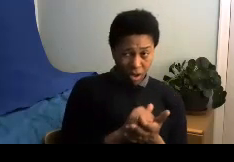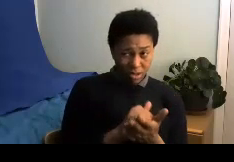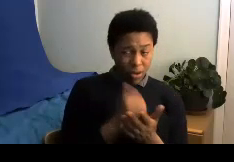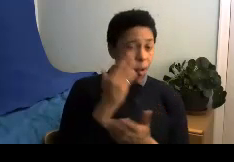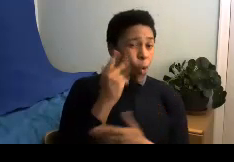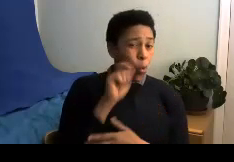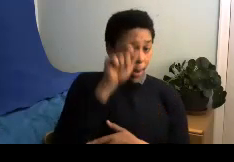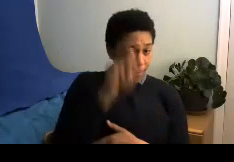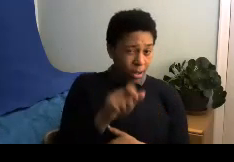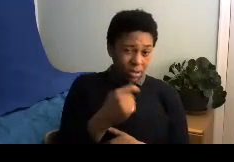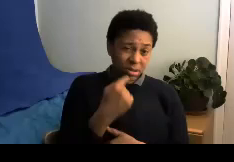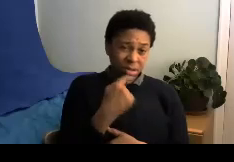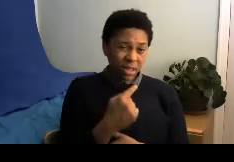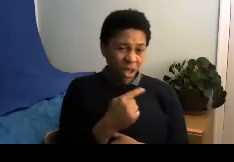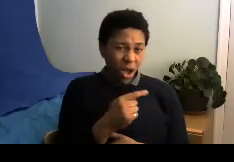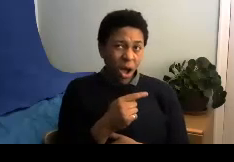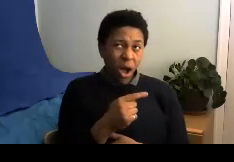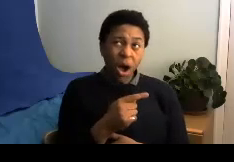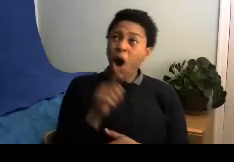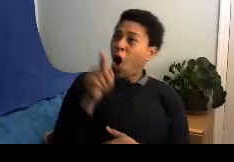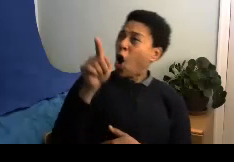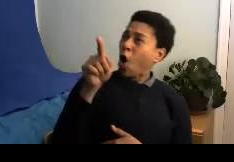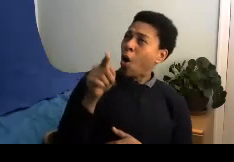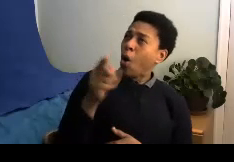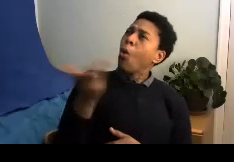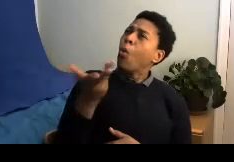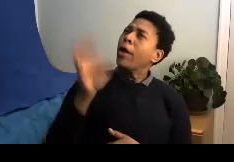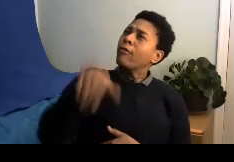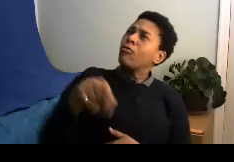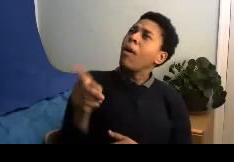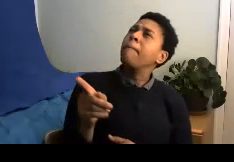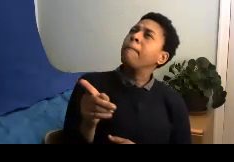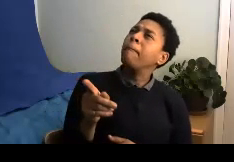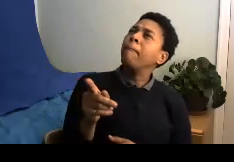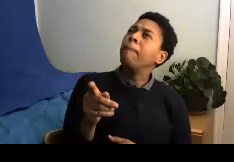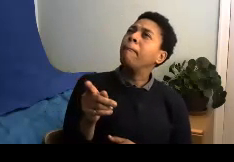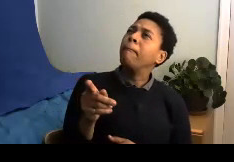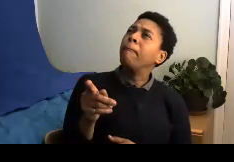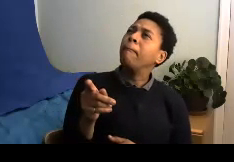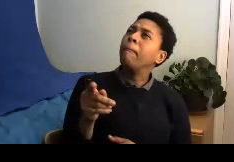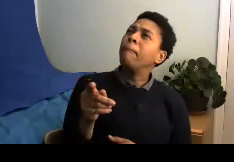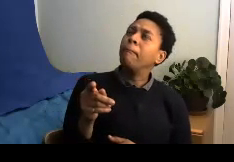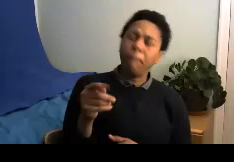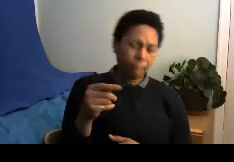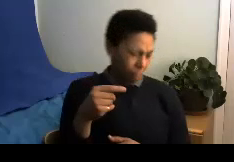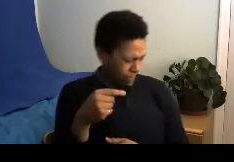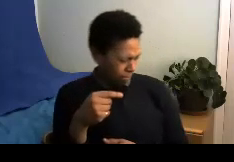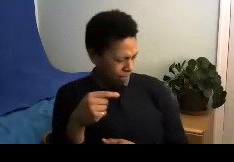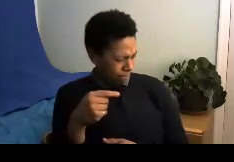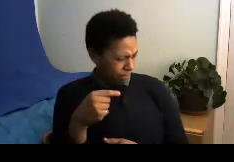a restaurant, as you were saying, Where are you from? Because when you're telling them the specials of the day they're